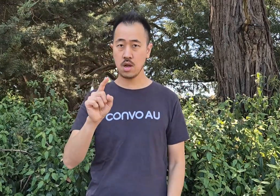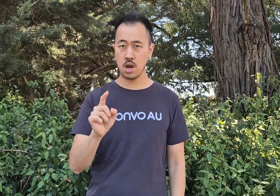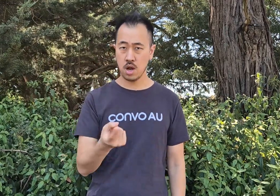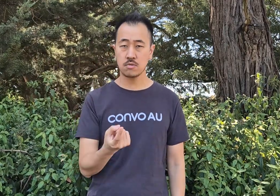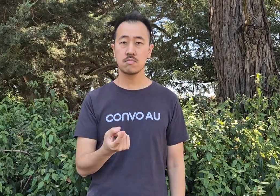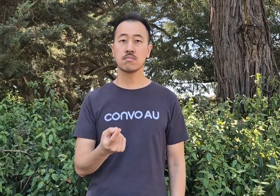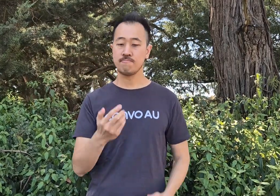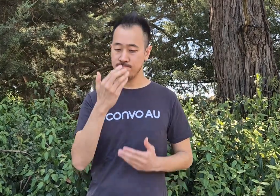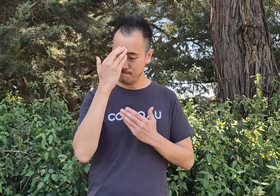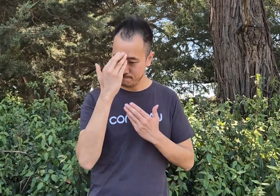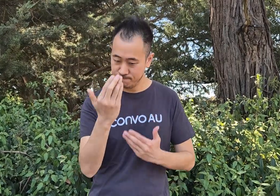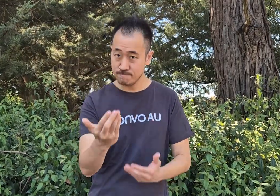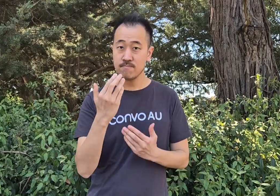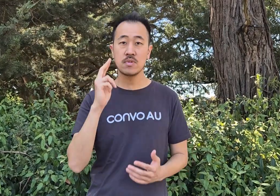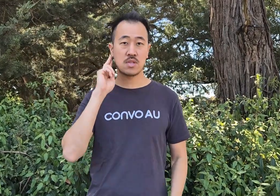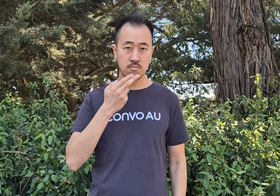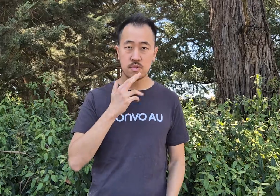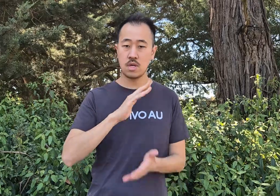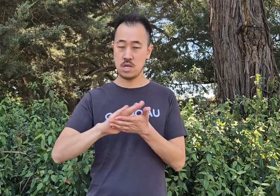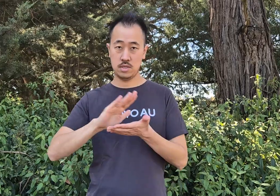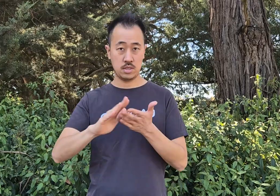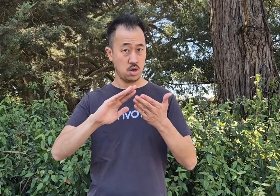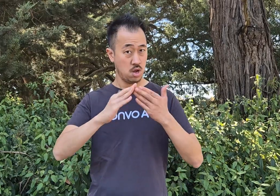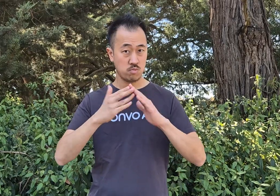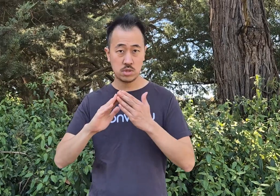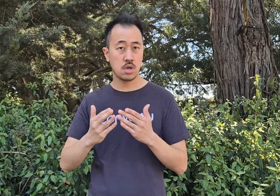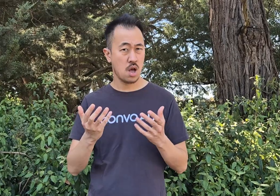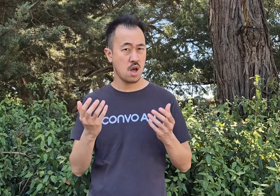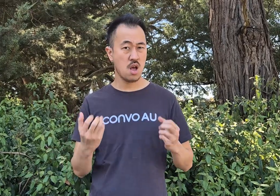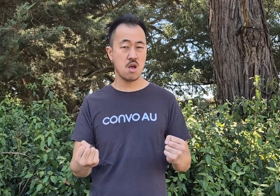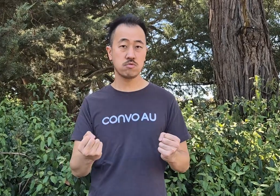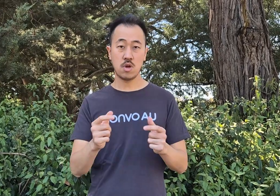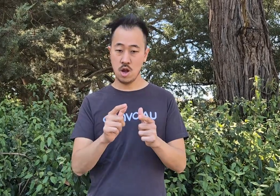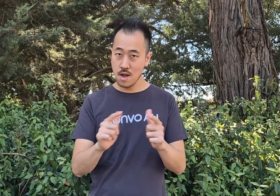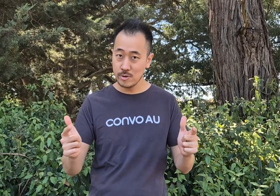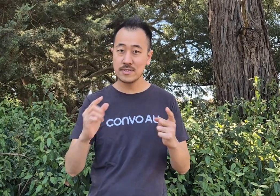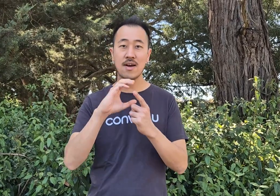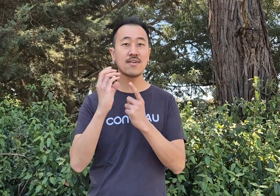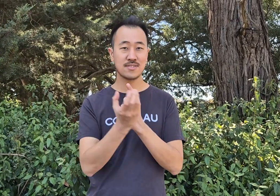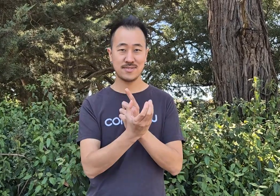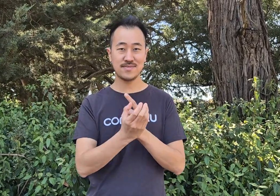and pay tribute to the language and culture of the Deaf and hard-of-hearing community.